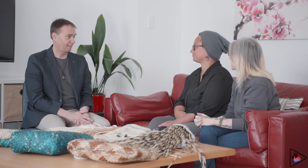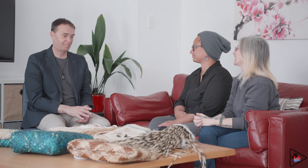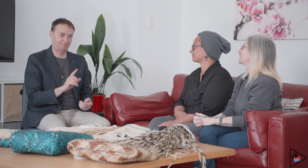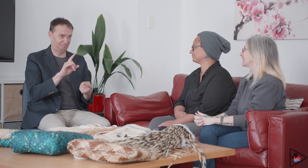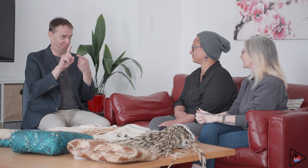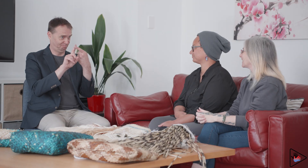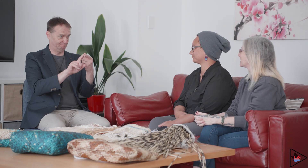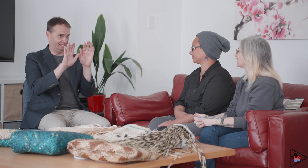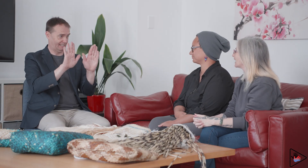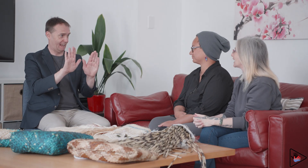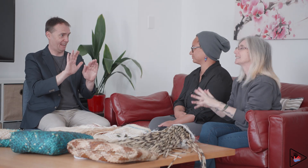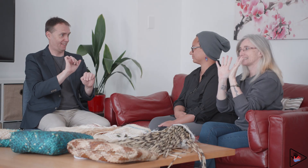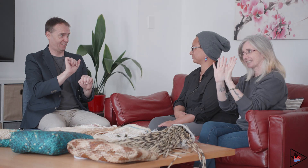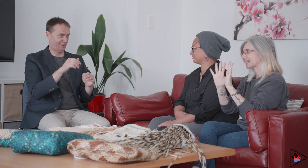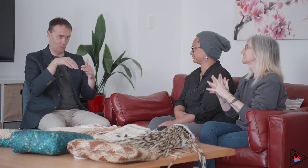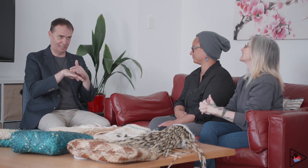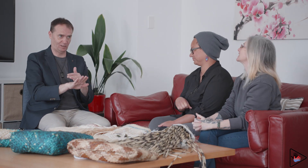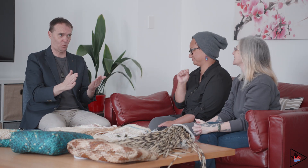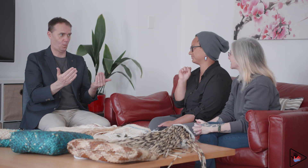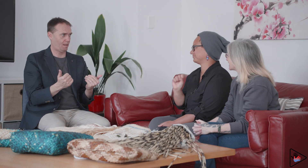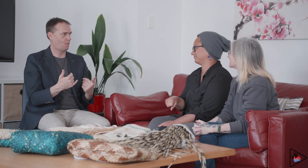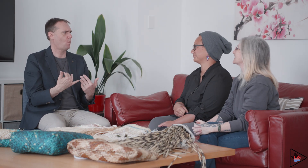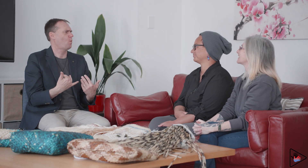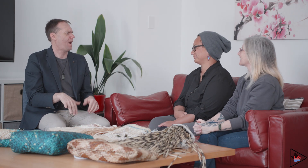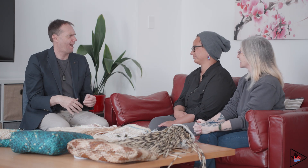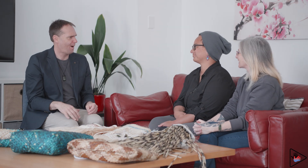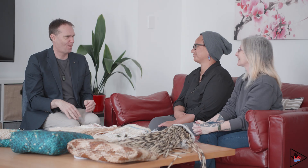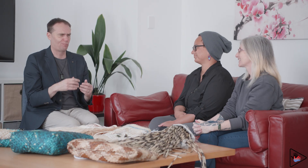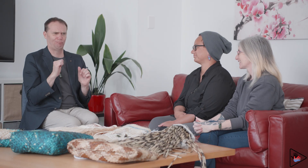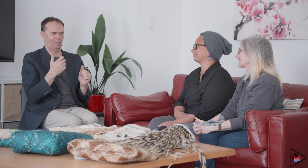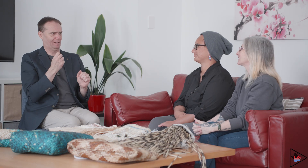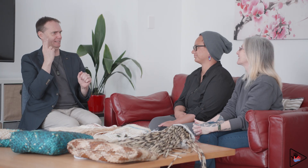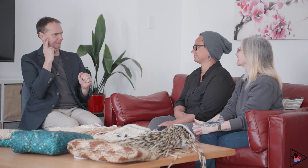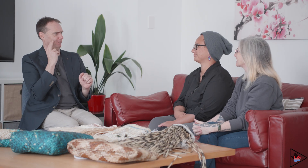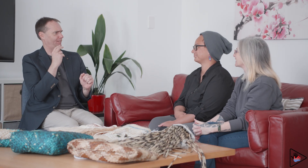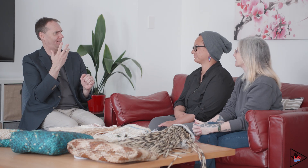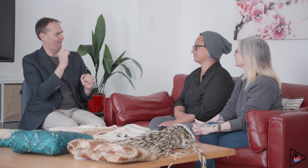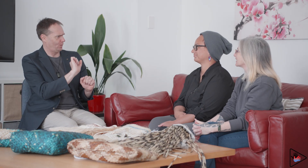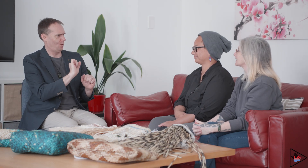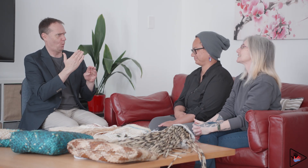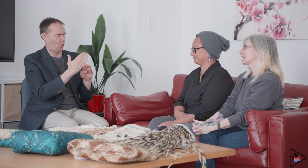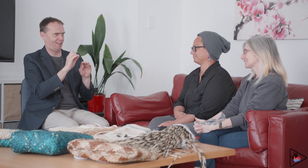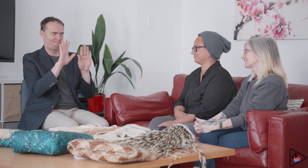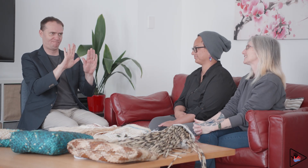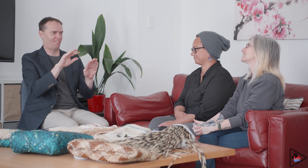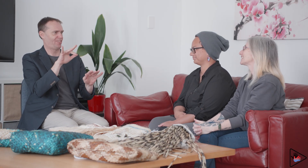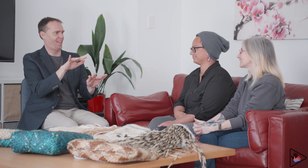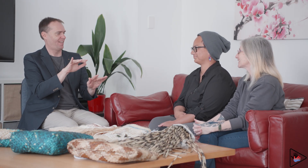you can kind of see yeah you'll be able to see the one that I made, was part of. Is that going to stay on the wall there? Is it? Yes, it is. That's amazing. So,